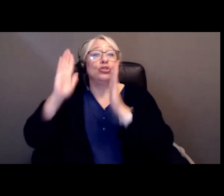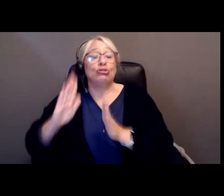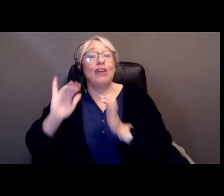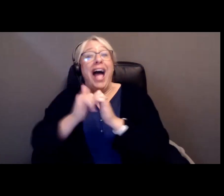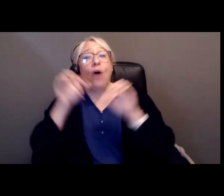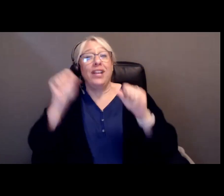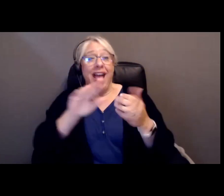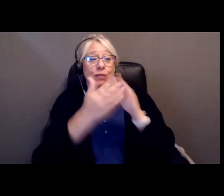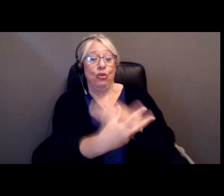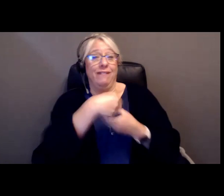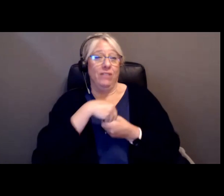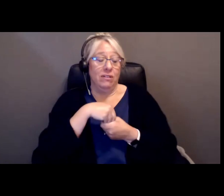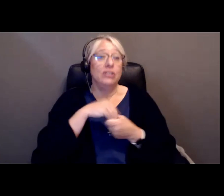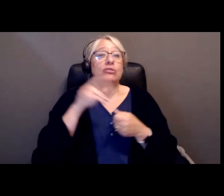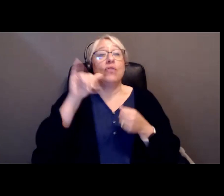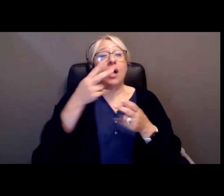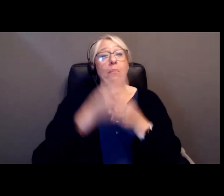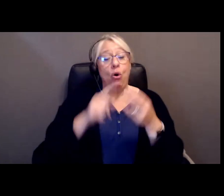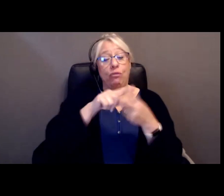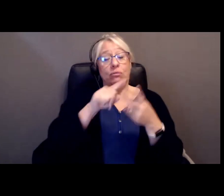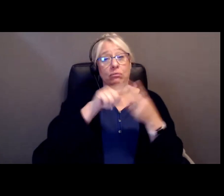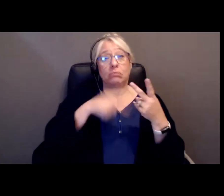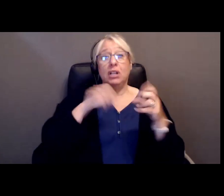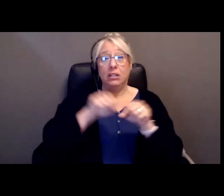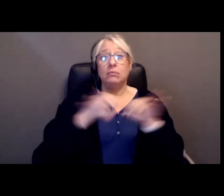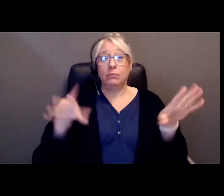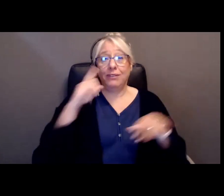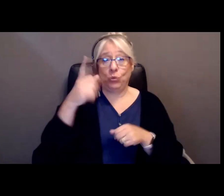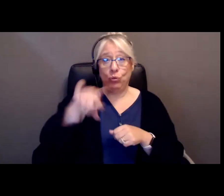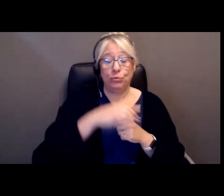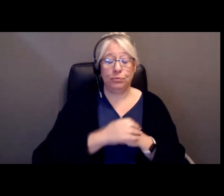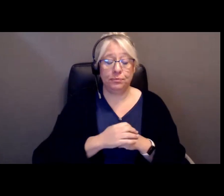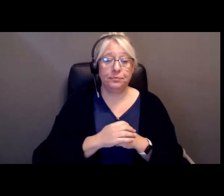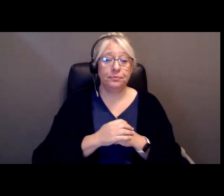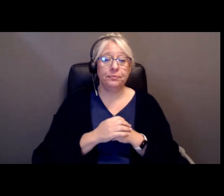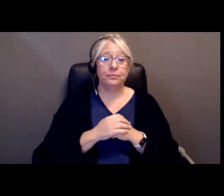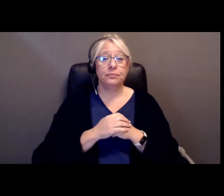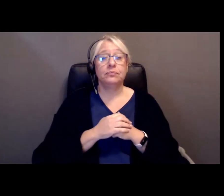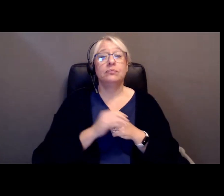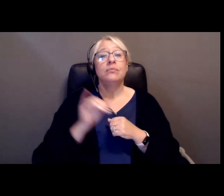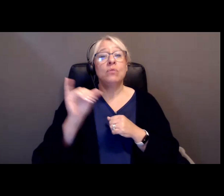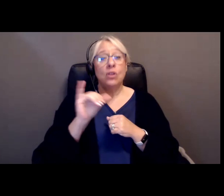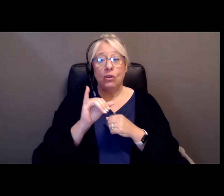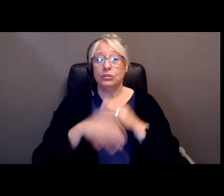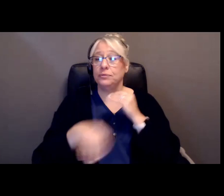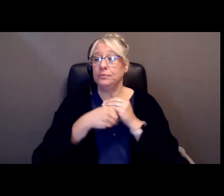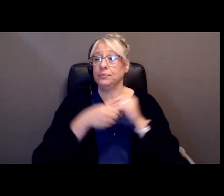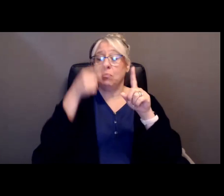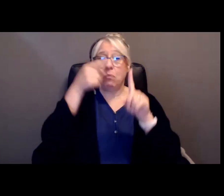could get those both to you. So, in addition to the points that are in the handout, which cover